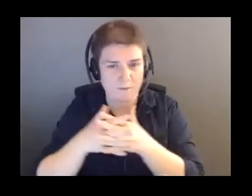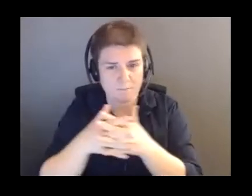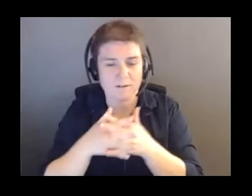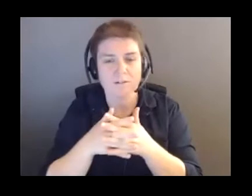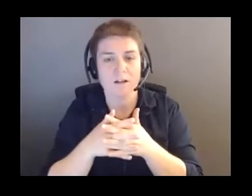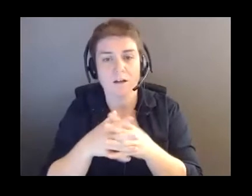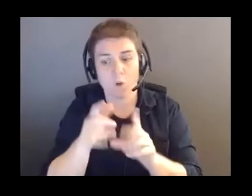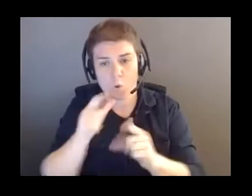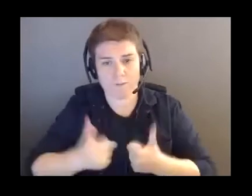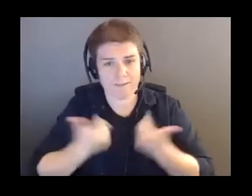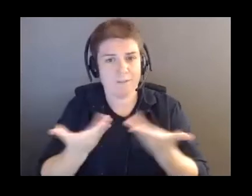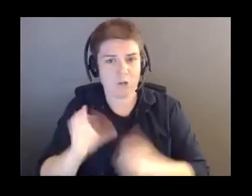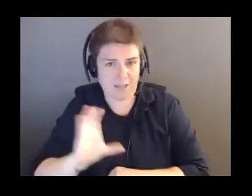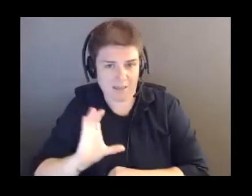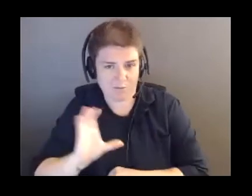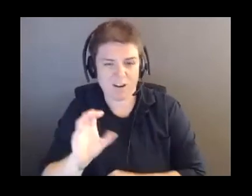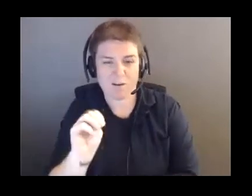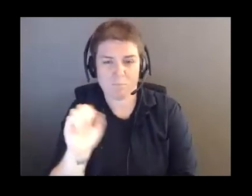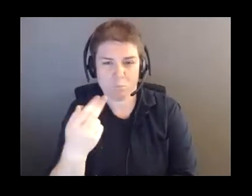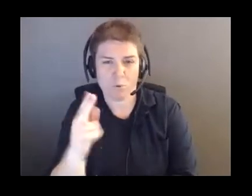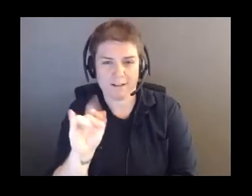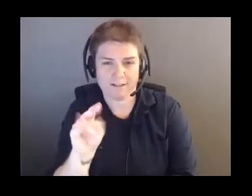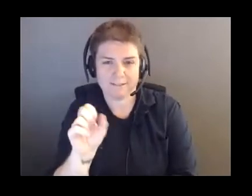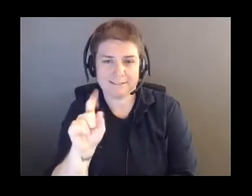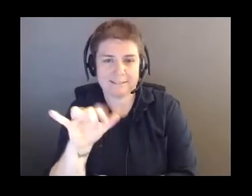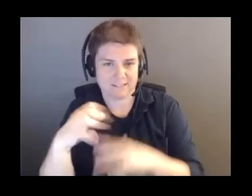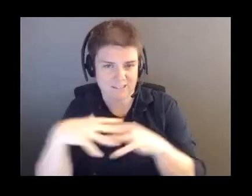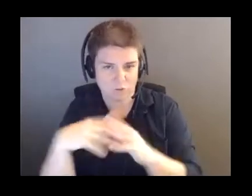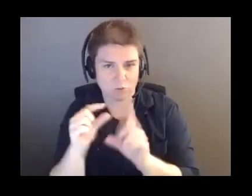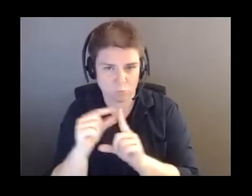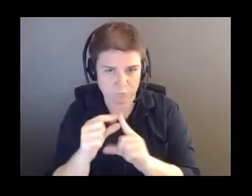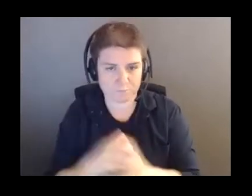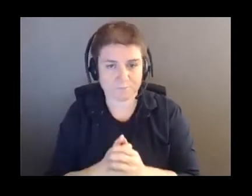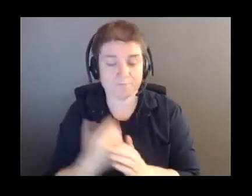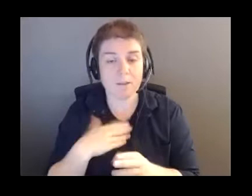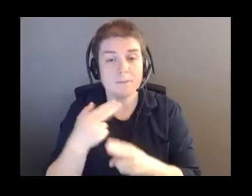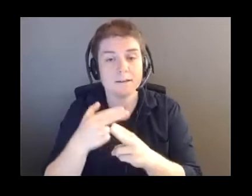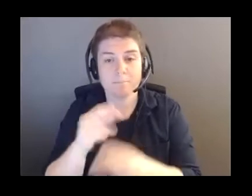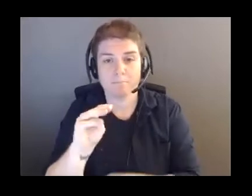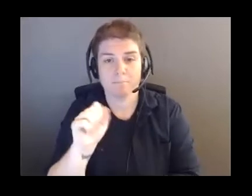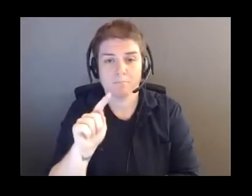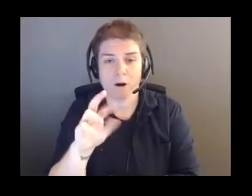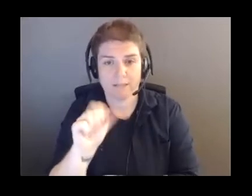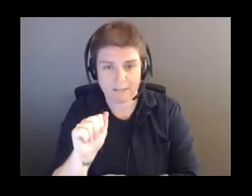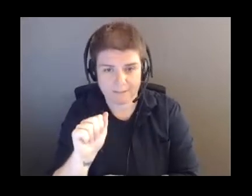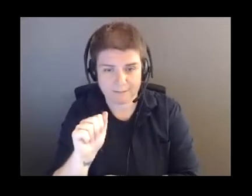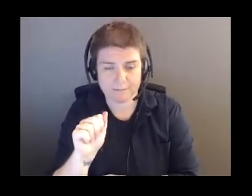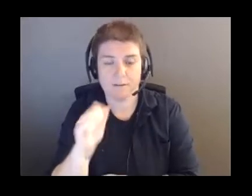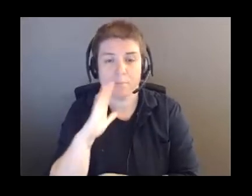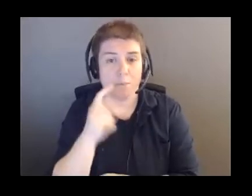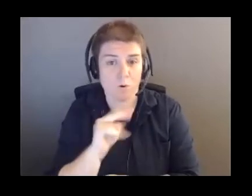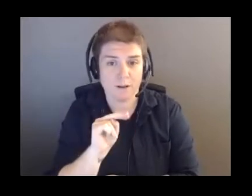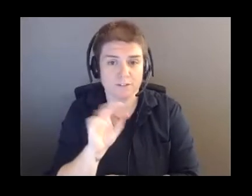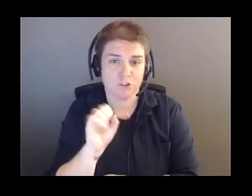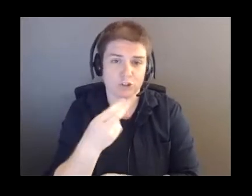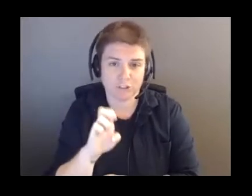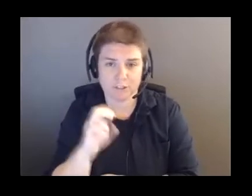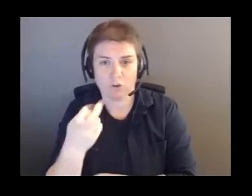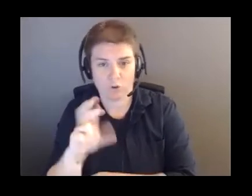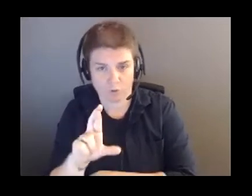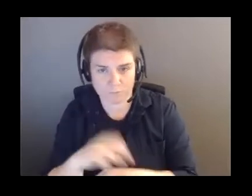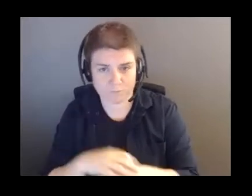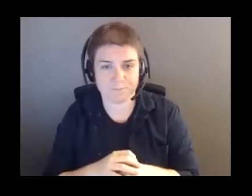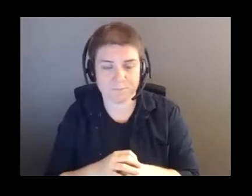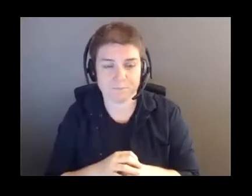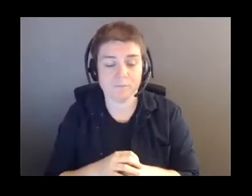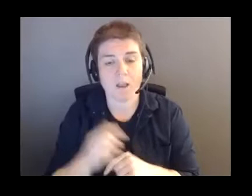home. My name is Marta Ligocki. I use she/her pronouns and I am the specialist for arts